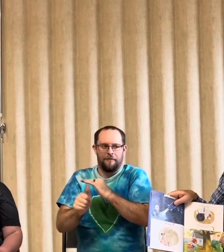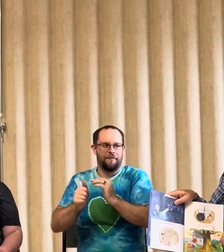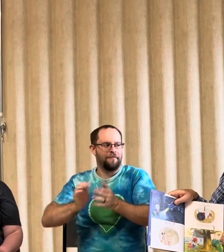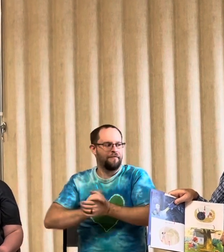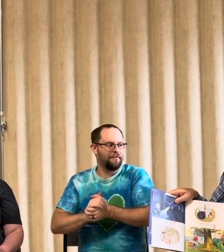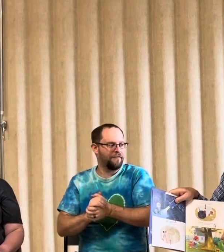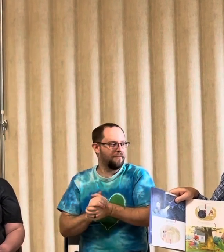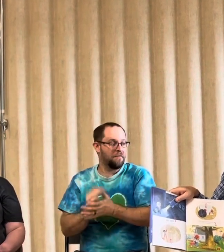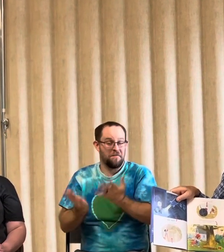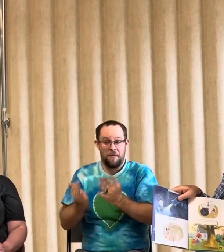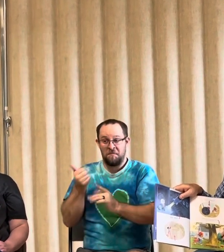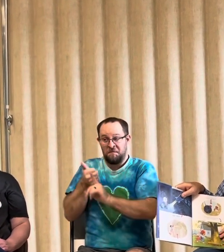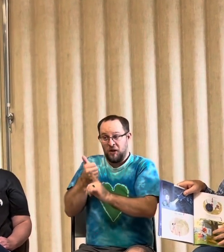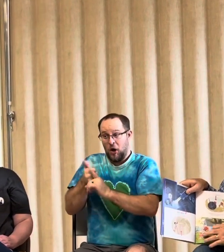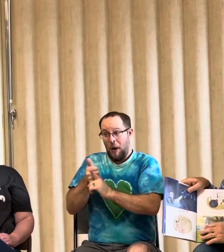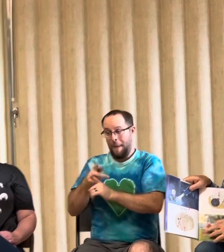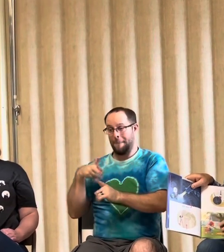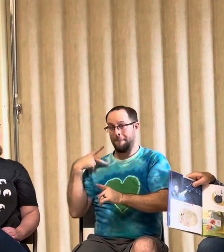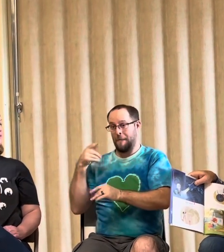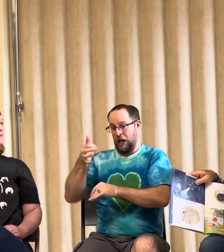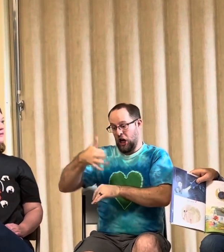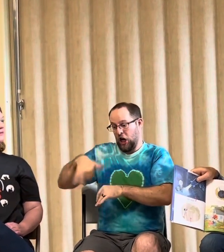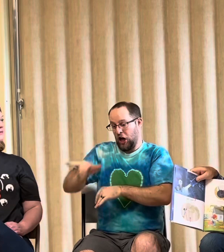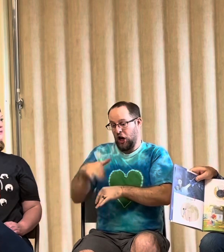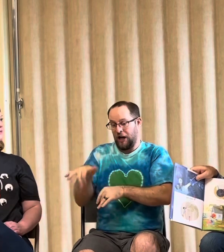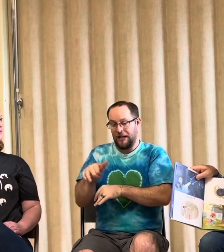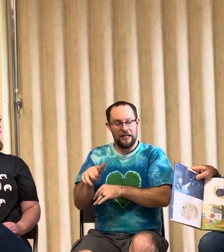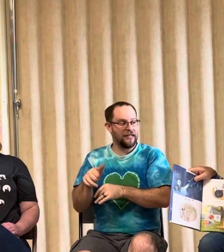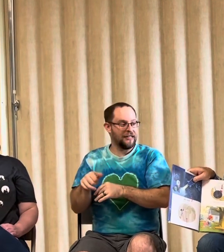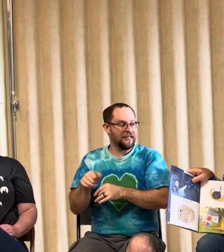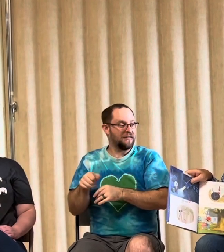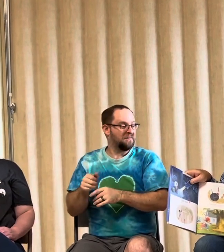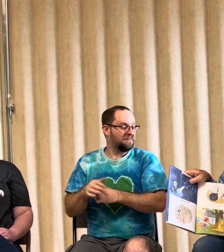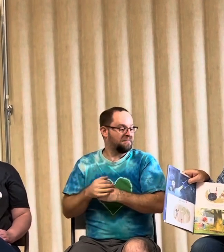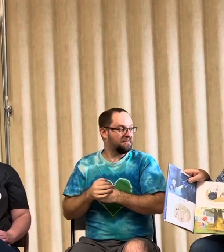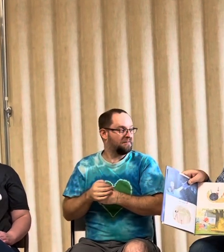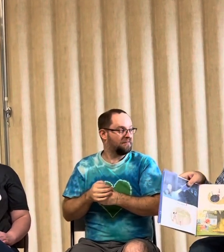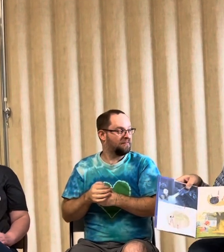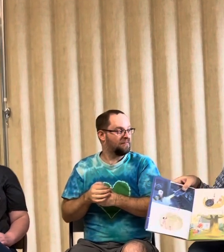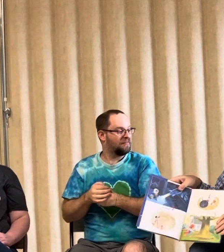maybe in your own backyard? That's what it looks like, he's going in his own backyard. What's he